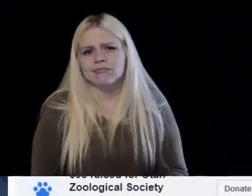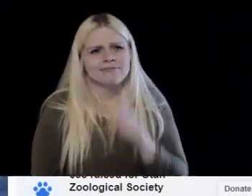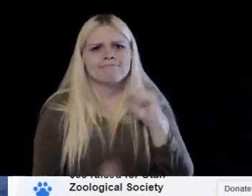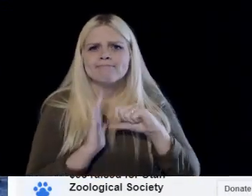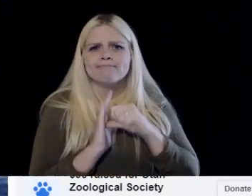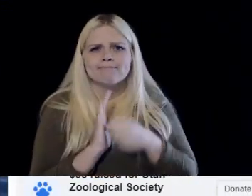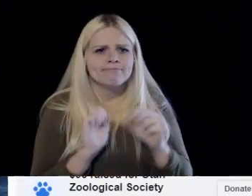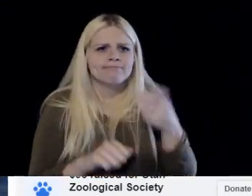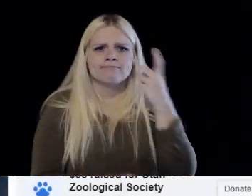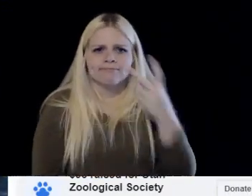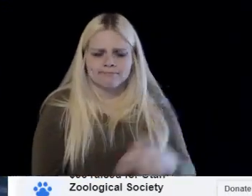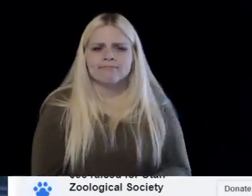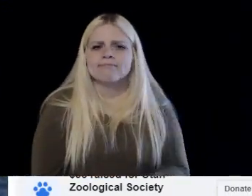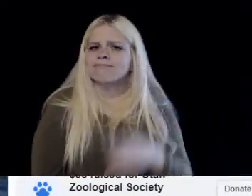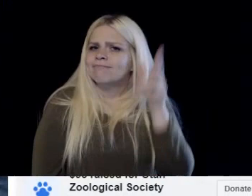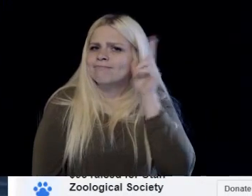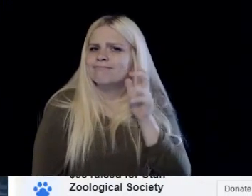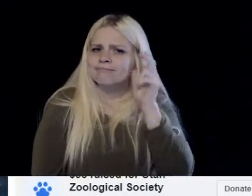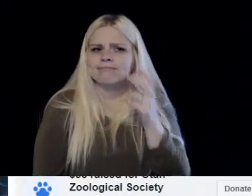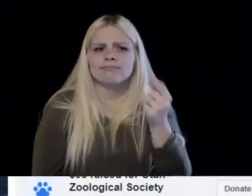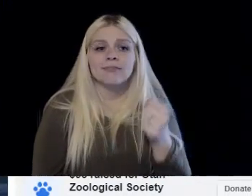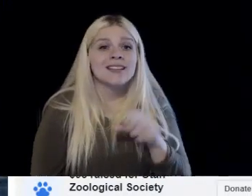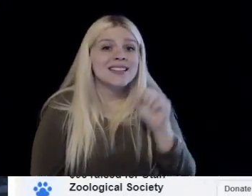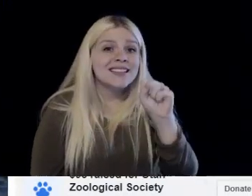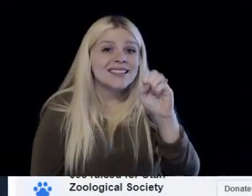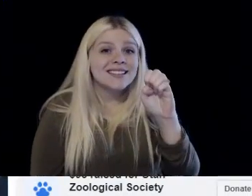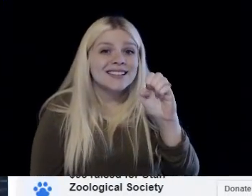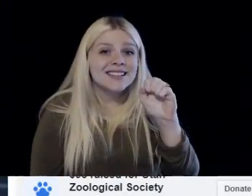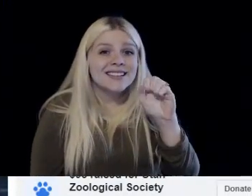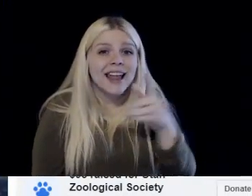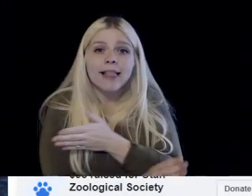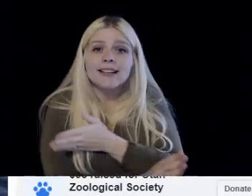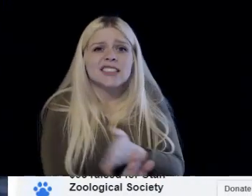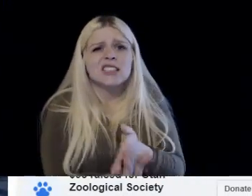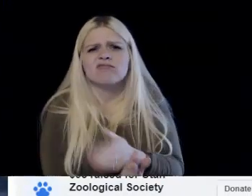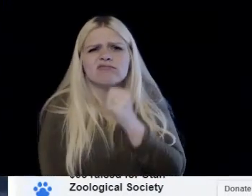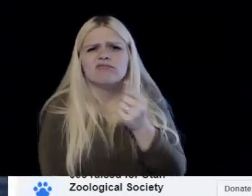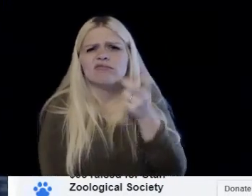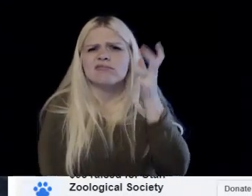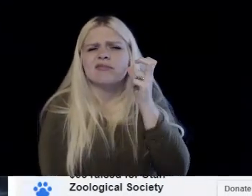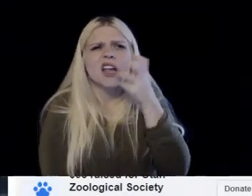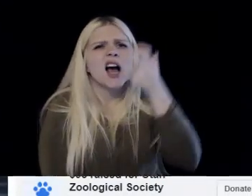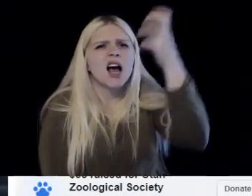Seals though, don't really vocalize a lot. They kind of grunt. They'll growl at each other- but they're